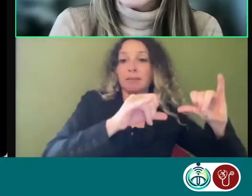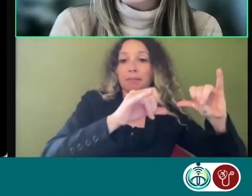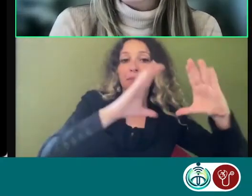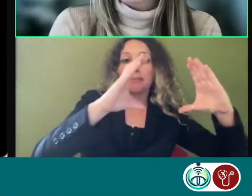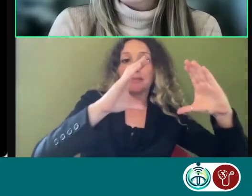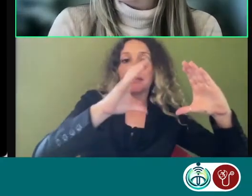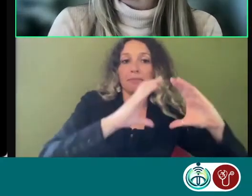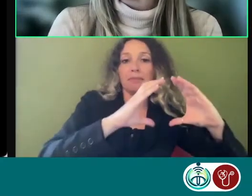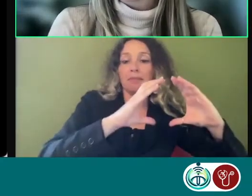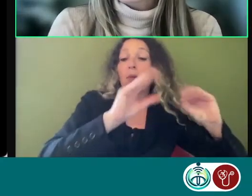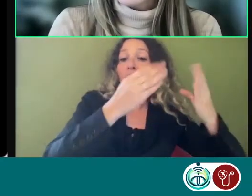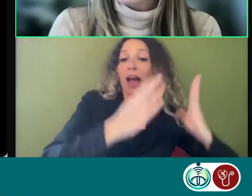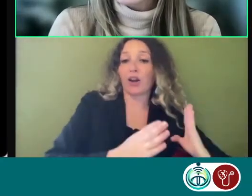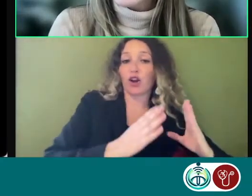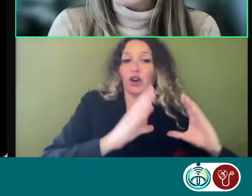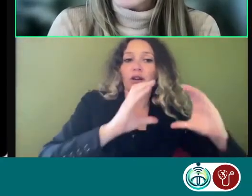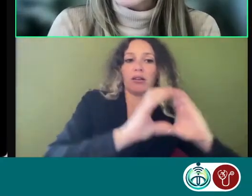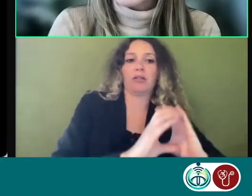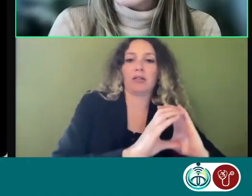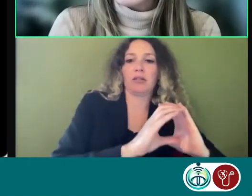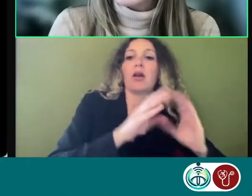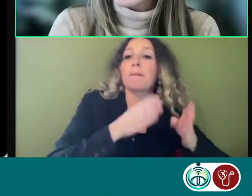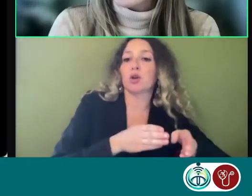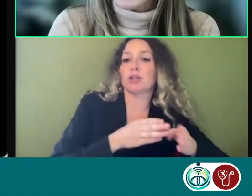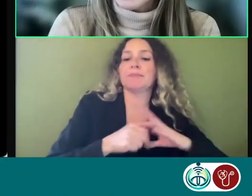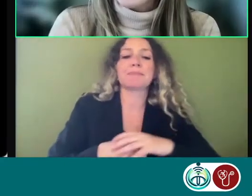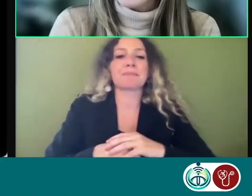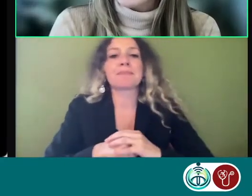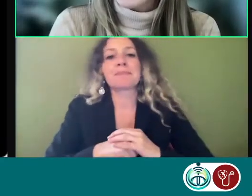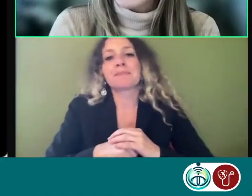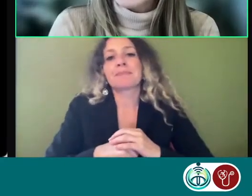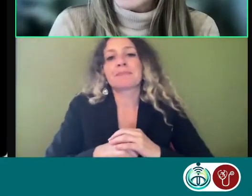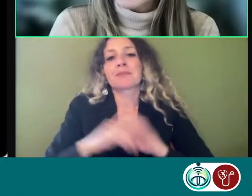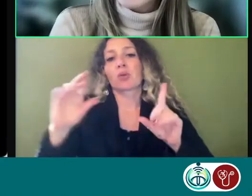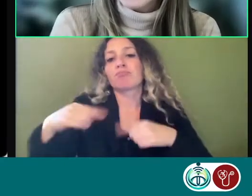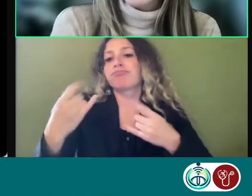And I've been thinking about it, and since this morning, when we heard the keynote speech that